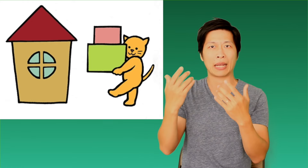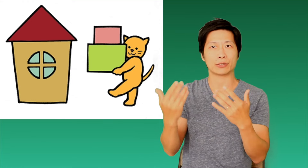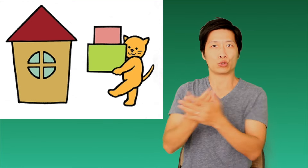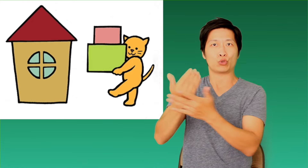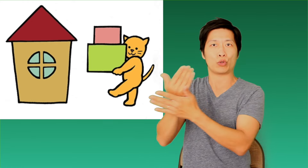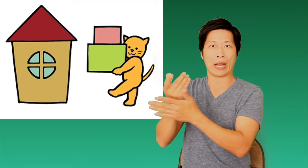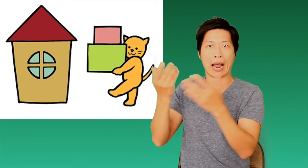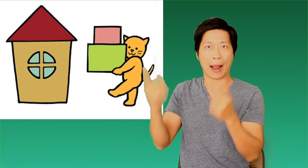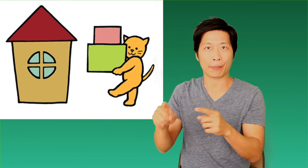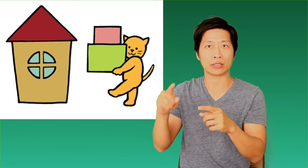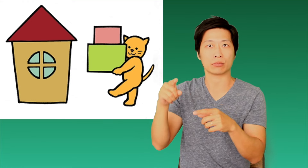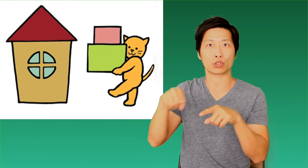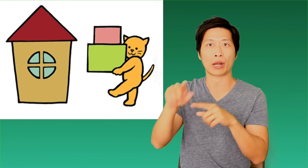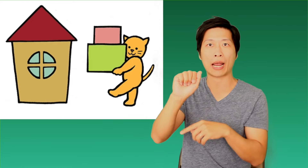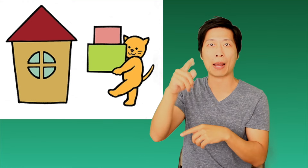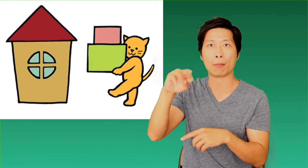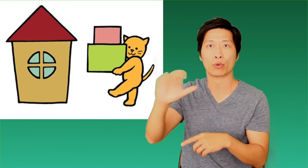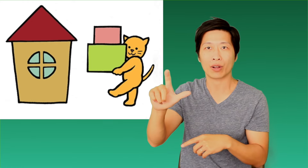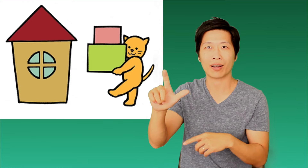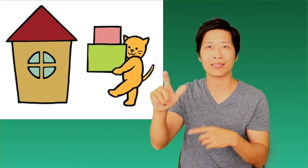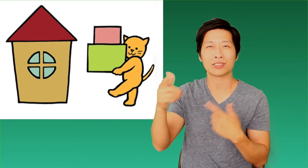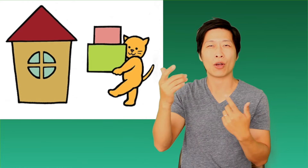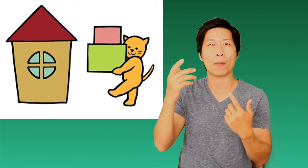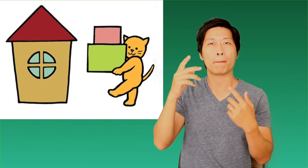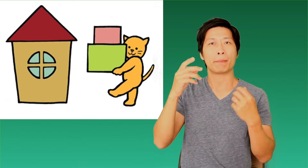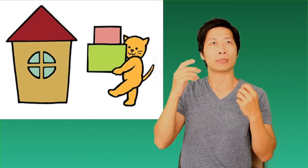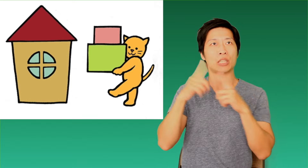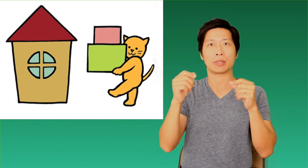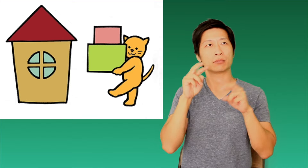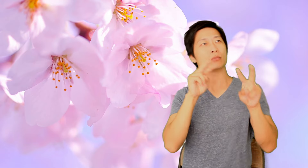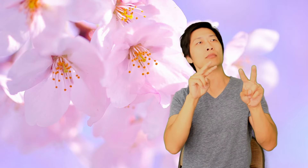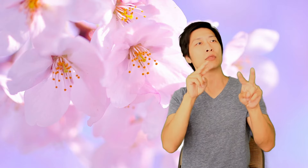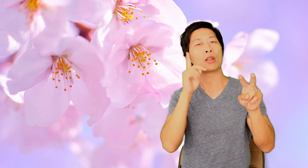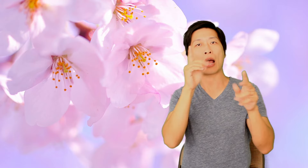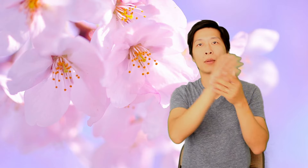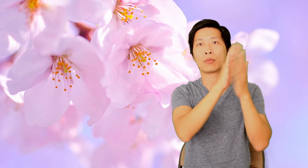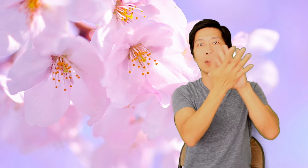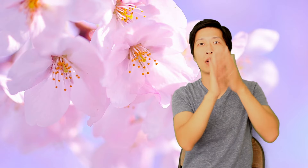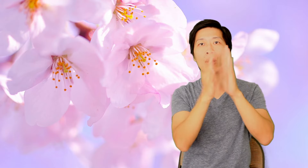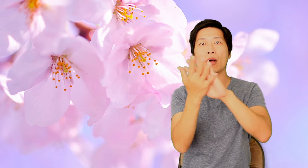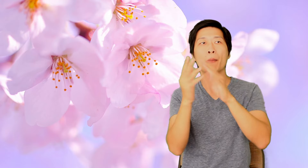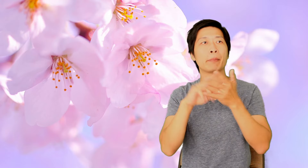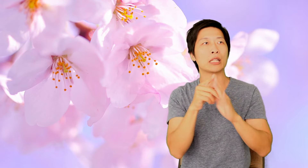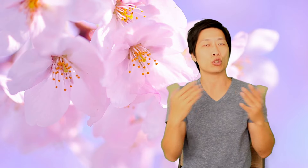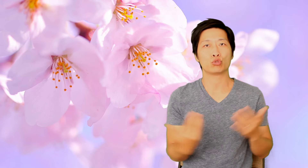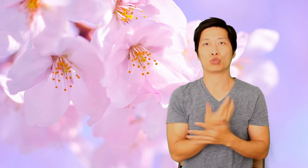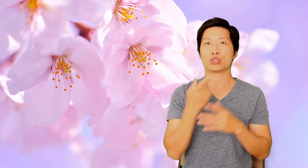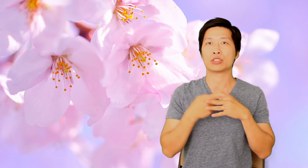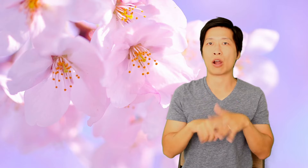you're moving for a new job and a lot of people look forward to seeing Sakura and it reminds them of their new